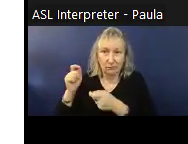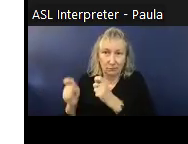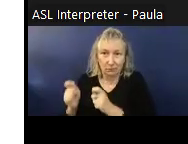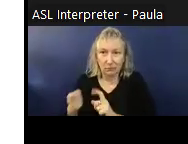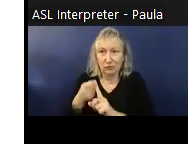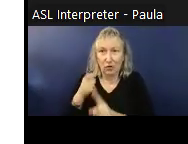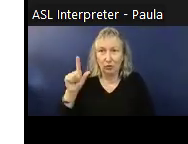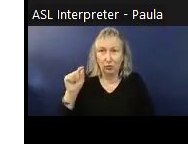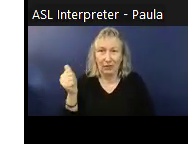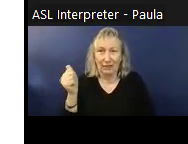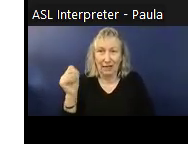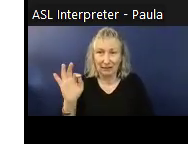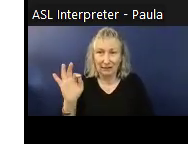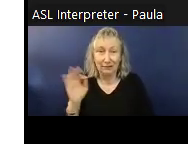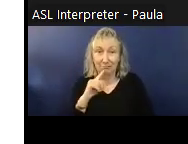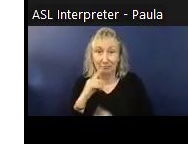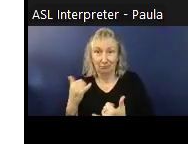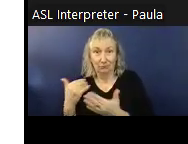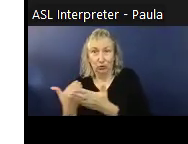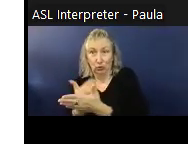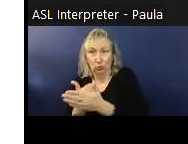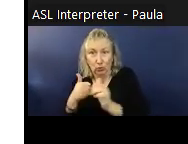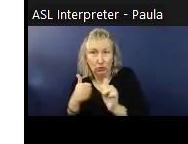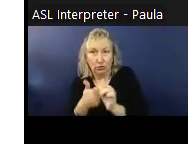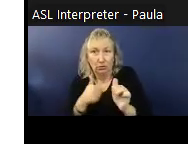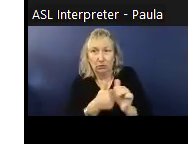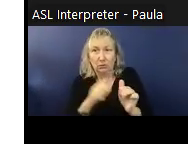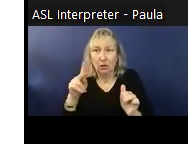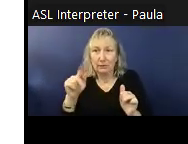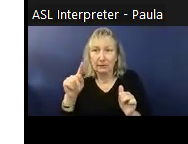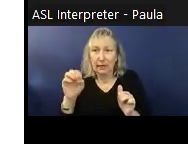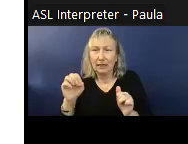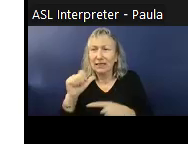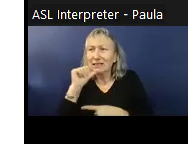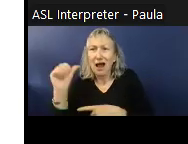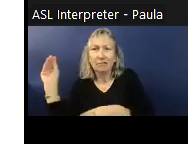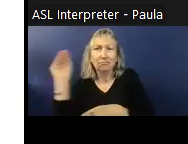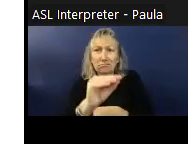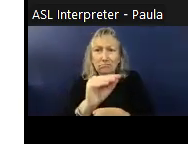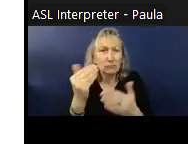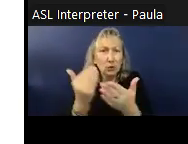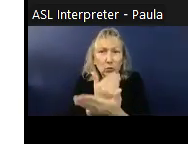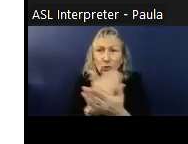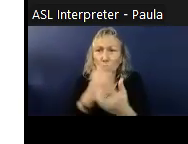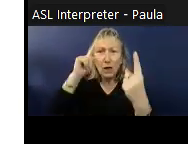So many of the updates aren't introducing new processes or expectations,